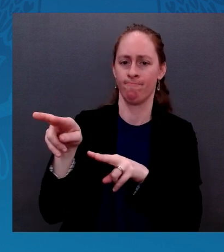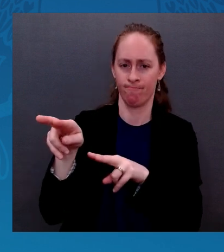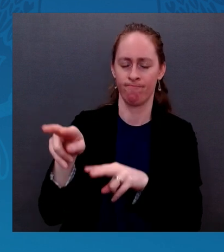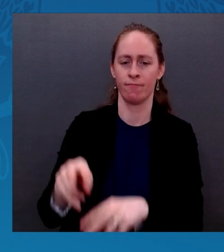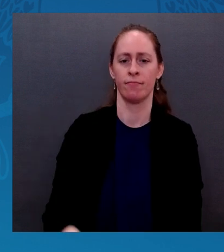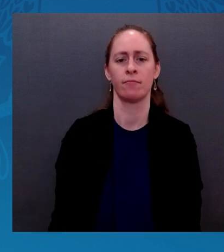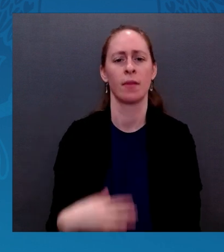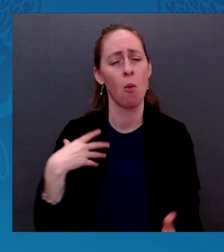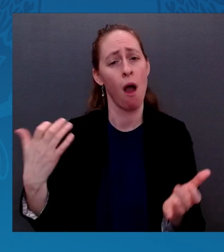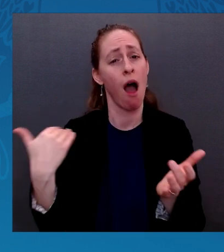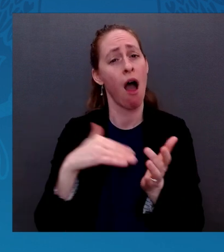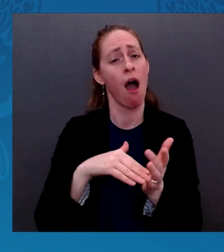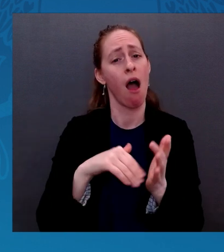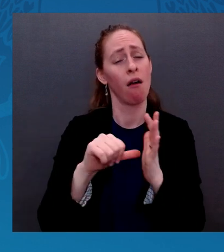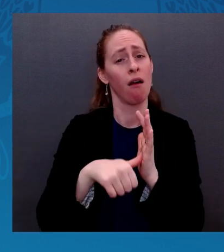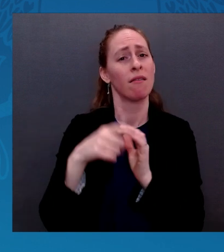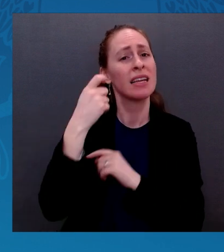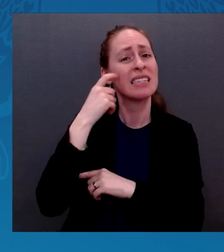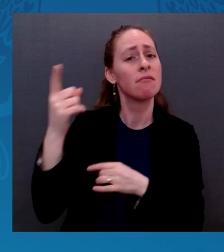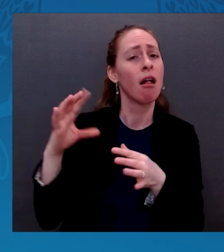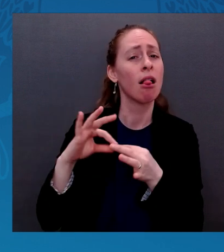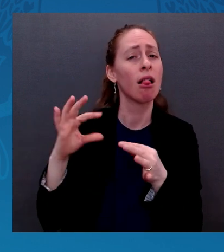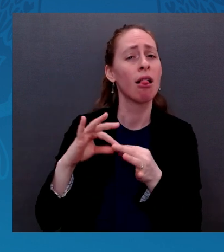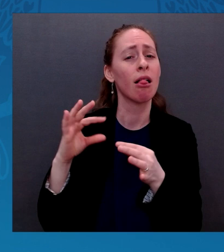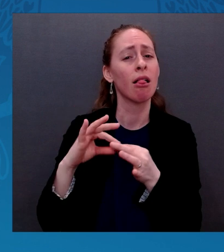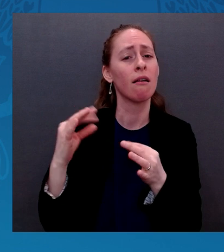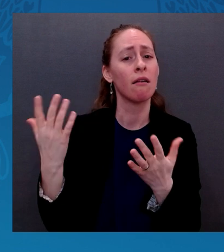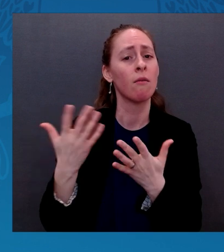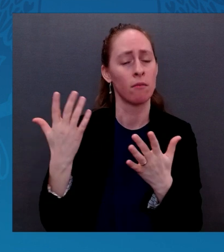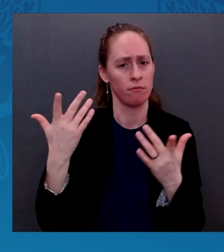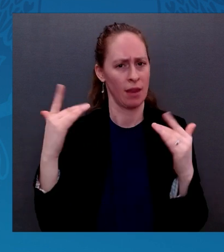because lead pipes do exist in high income communities,